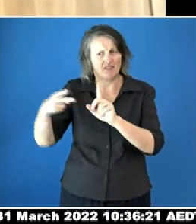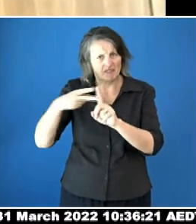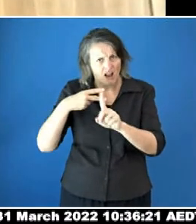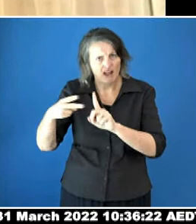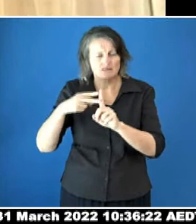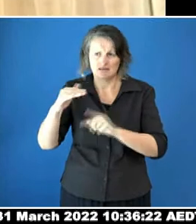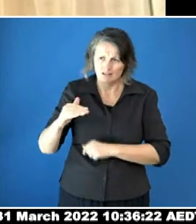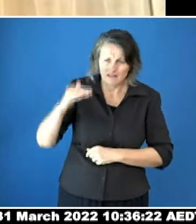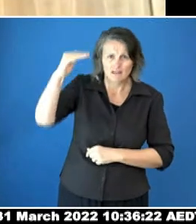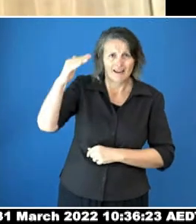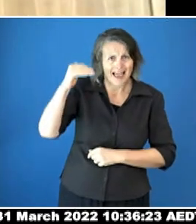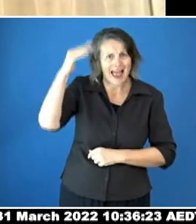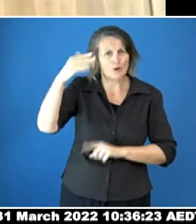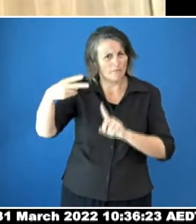And as an adult. Mmm.